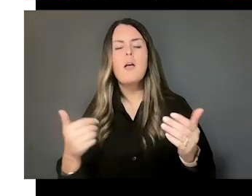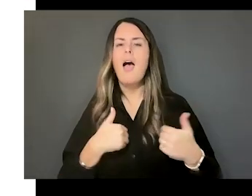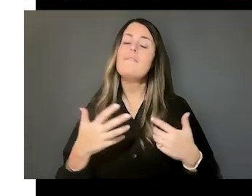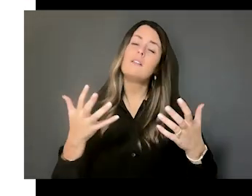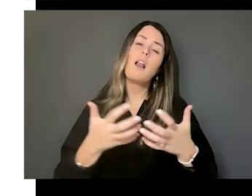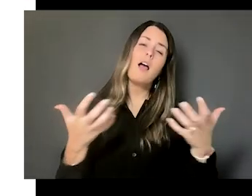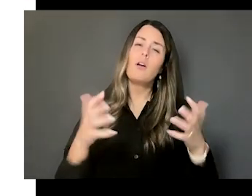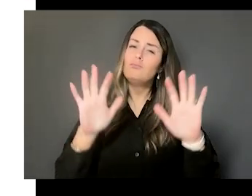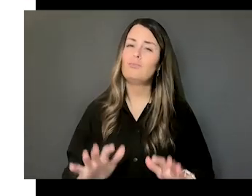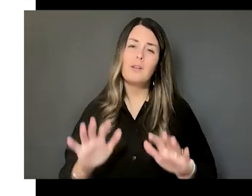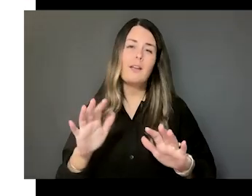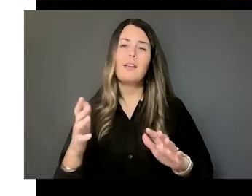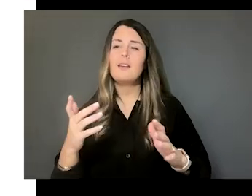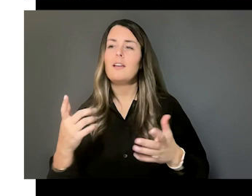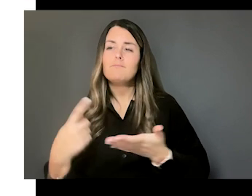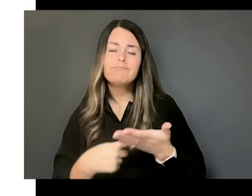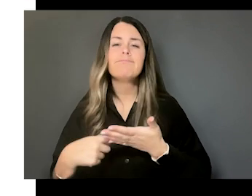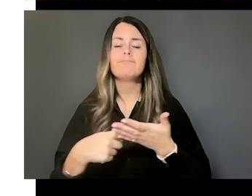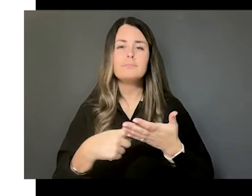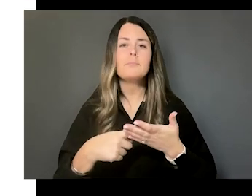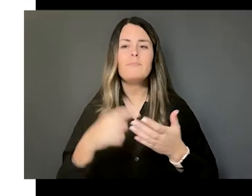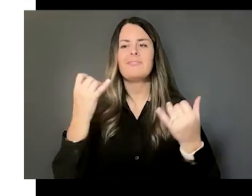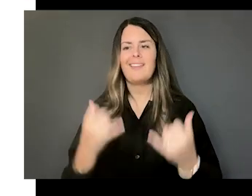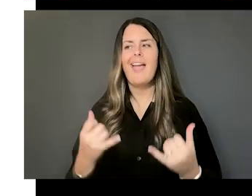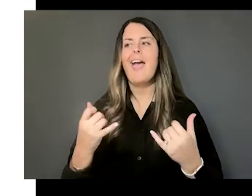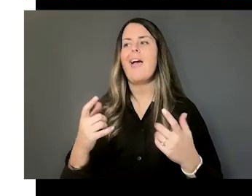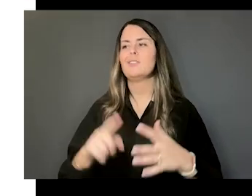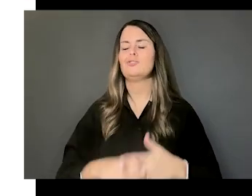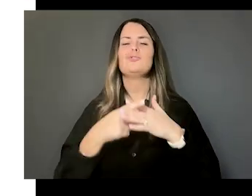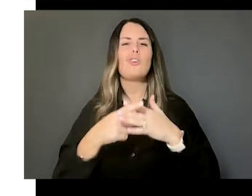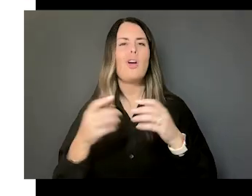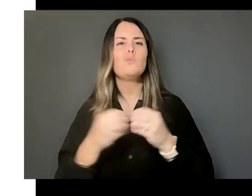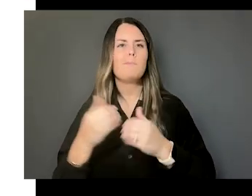And the student data is starting to spur on teachers’ inquiry, and teachers are now